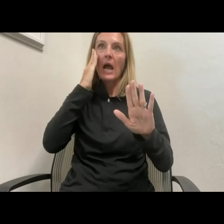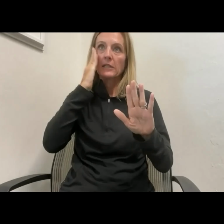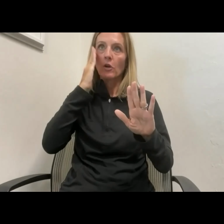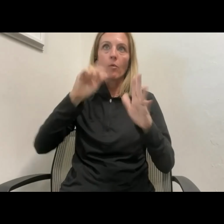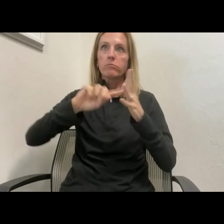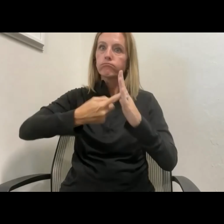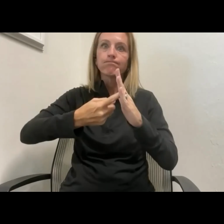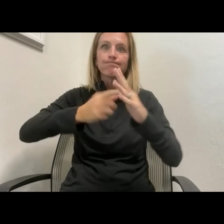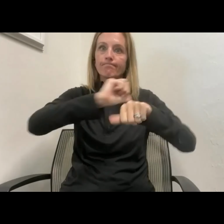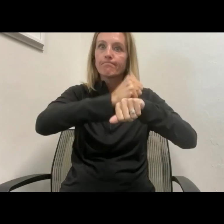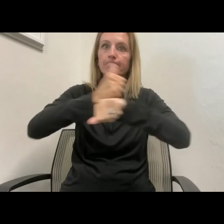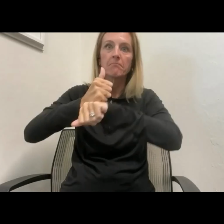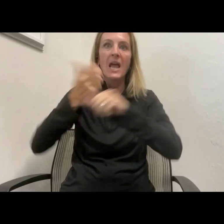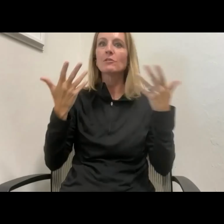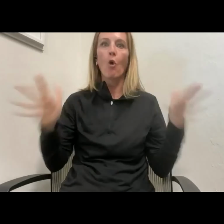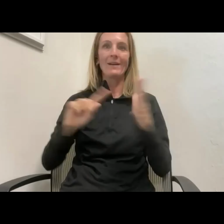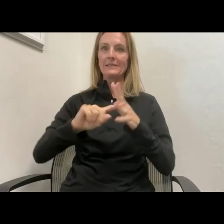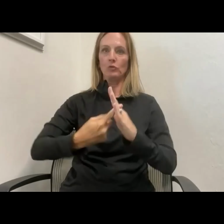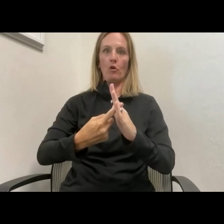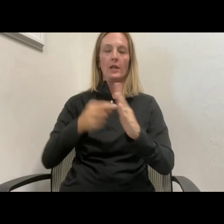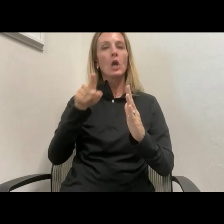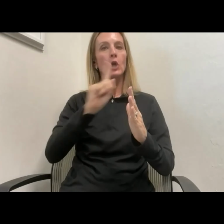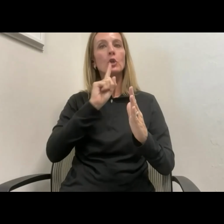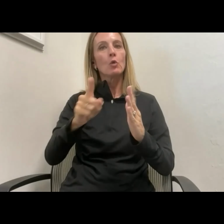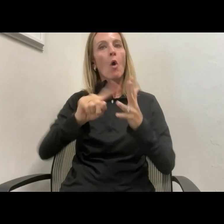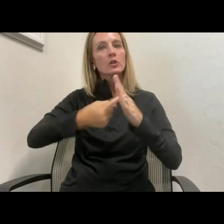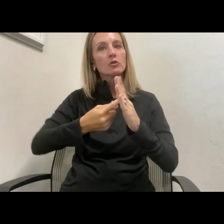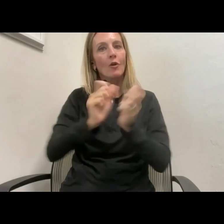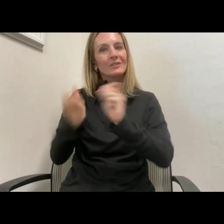starting to shift how you do your work in your community, how you do your business.